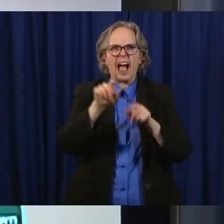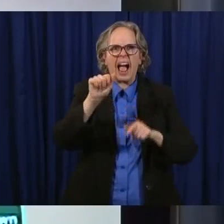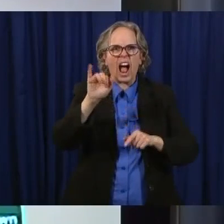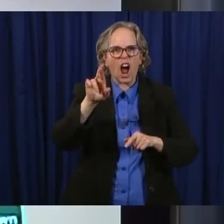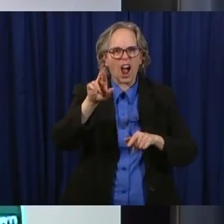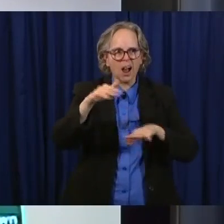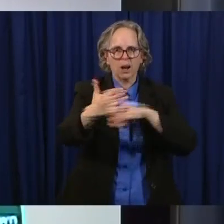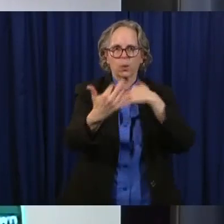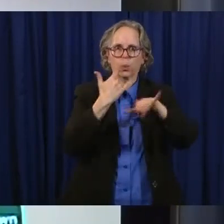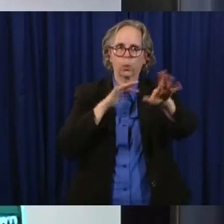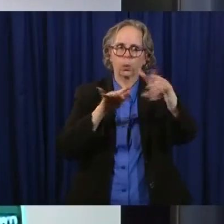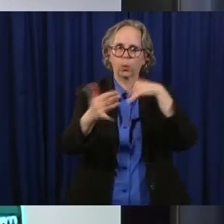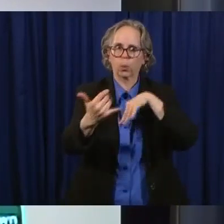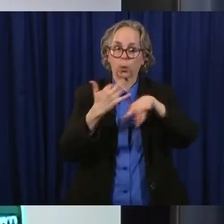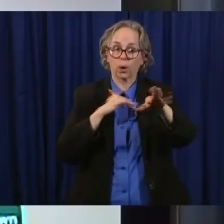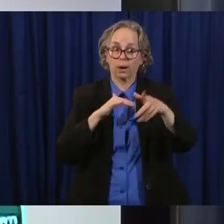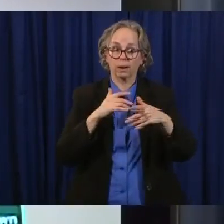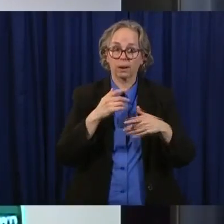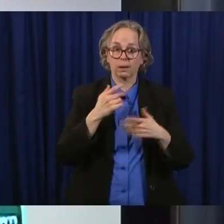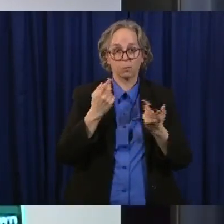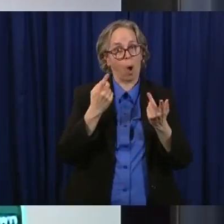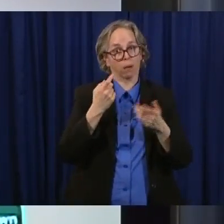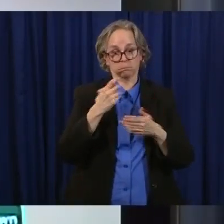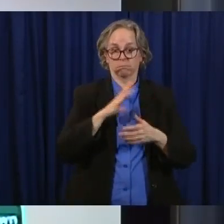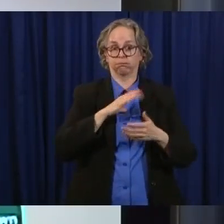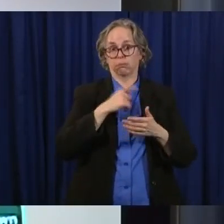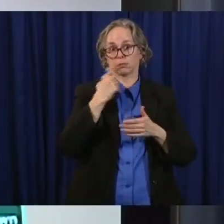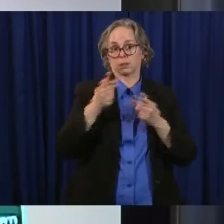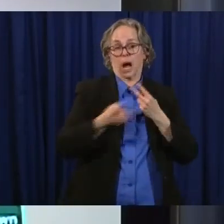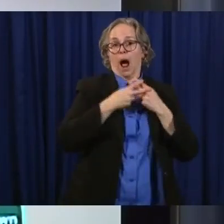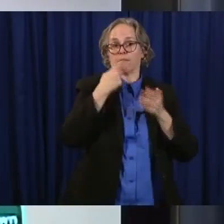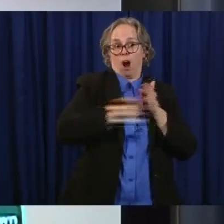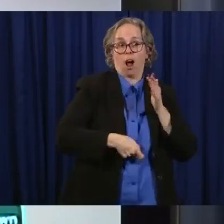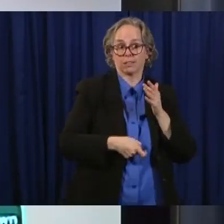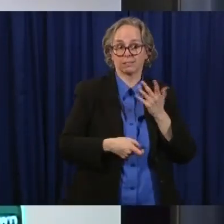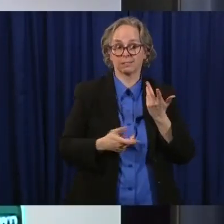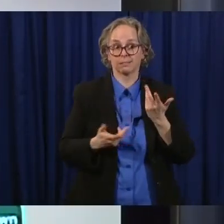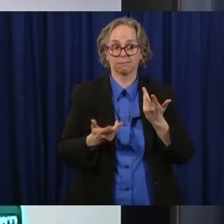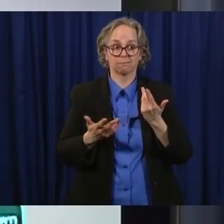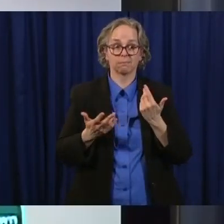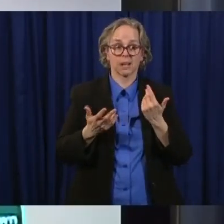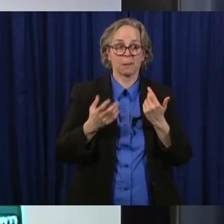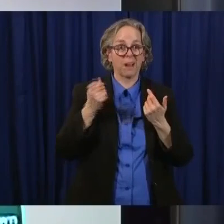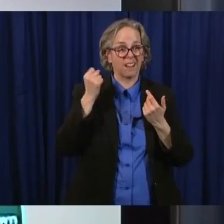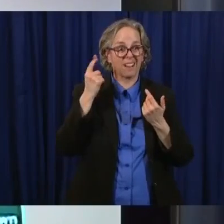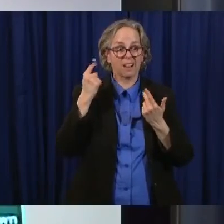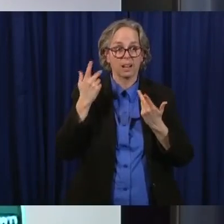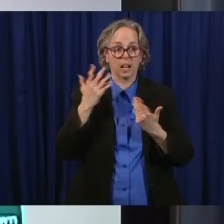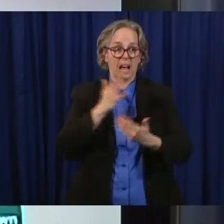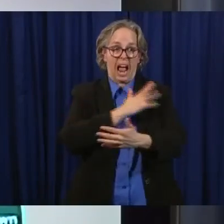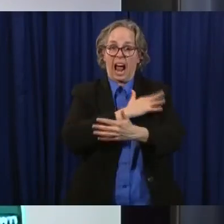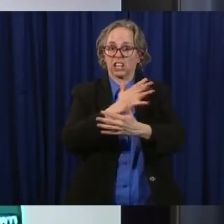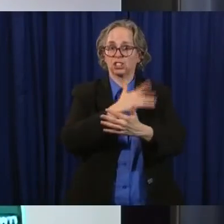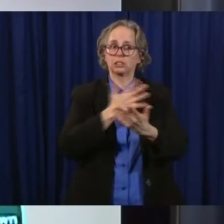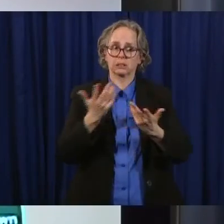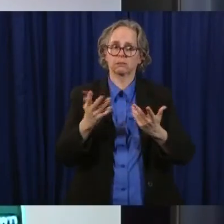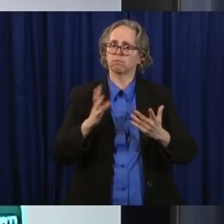BUT IT'S WHAT'S CALLED A RECIRCULATION SYSTEM. WERE BUILDING OR ROOM WILL HAVE THE AIR RE-CIRCULATING THROUGH IT BECAUSE IT'S MORE EFFICIENT TO RUN IT THAT WAY.